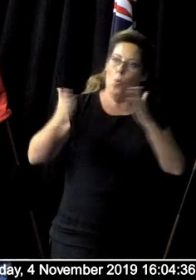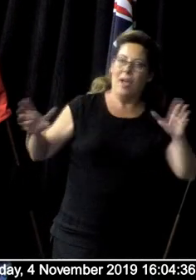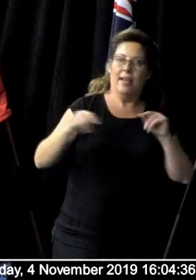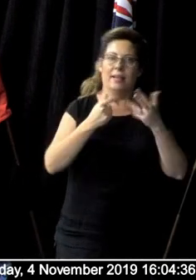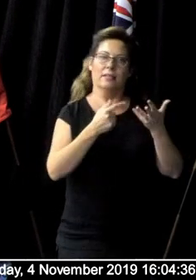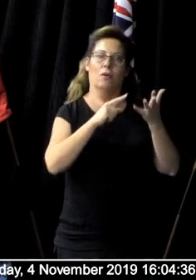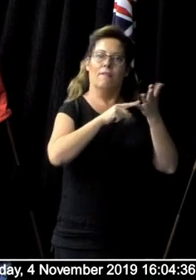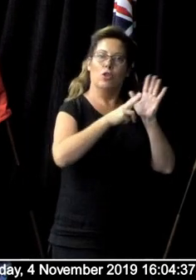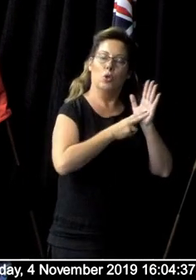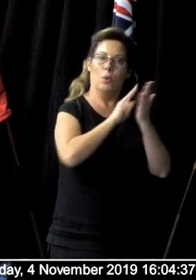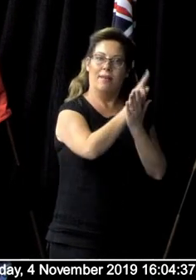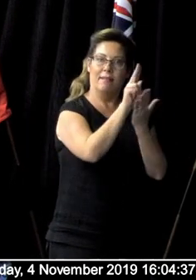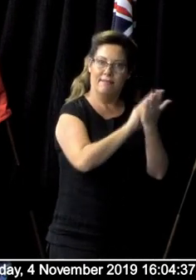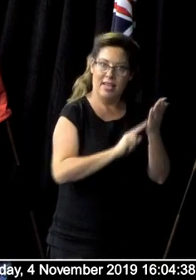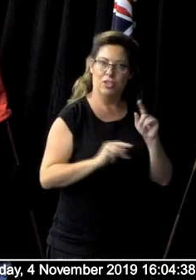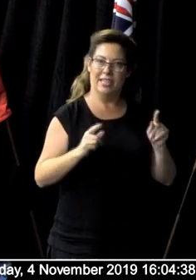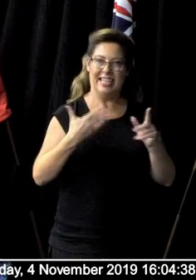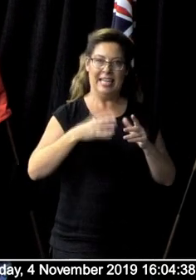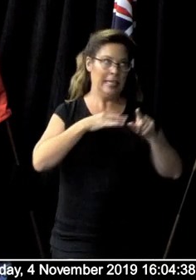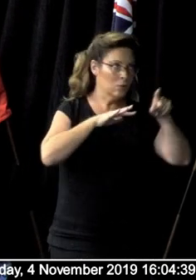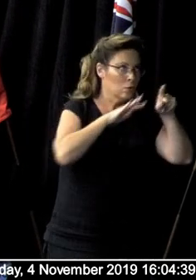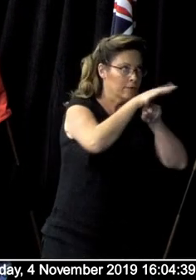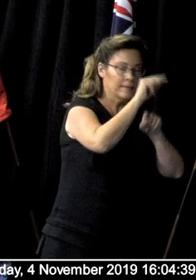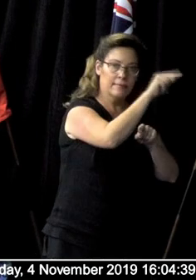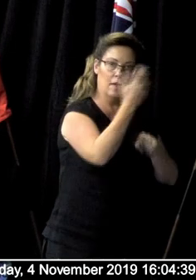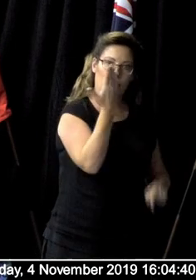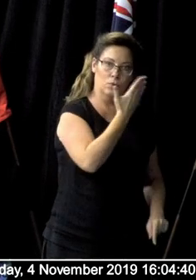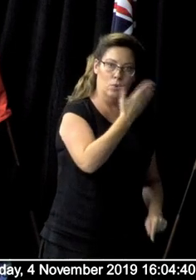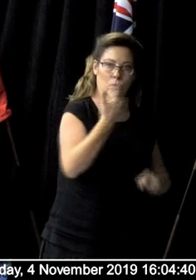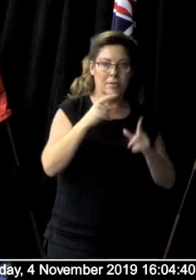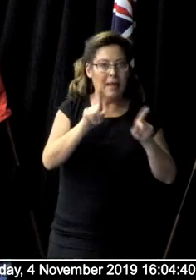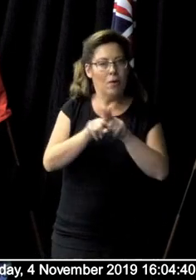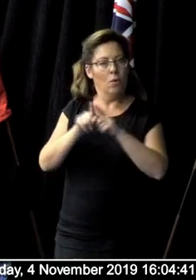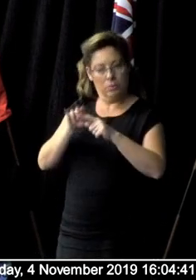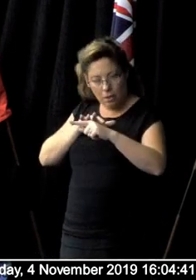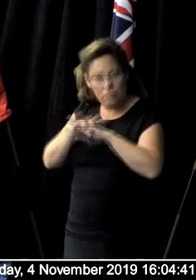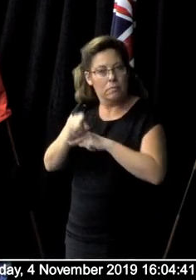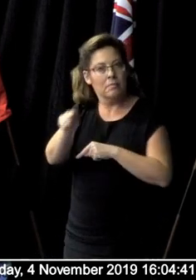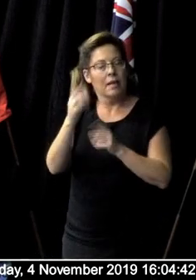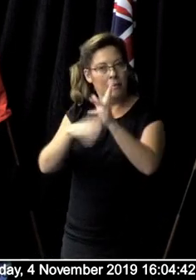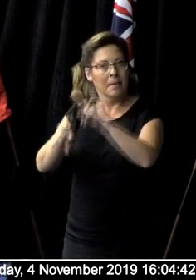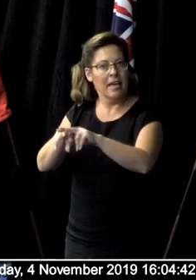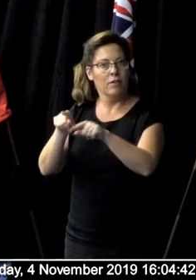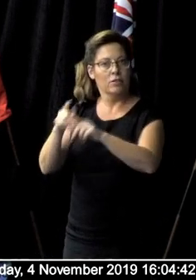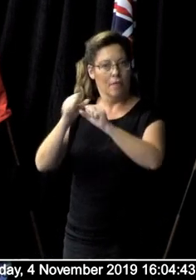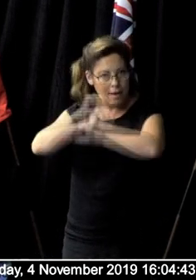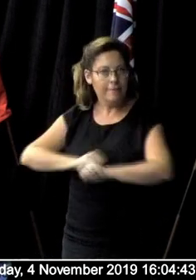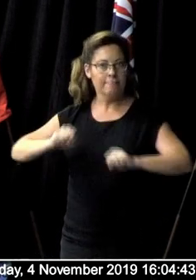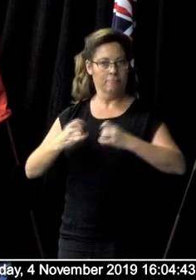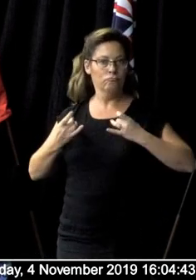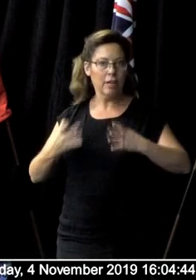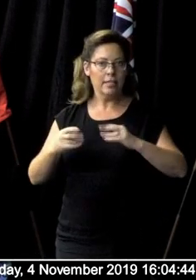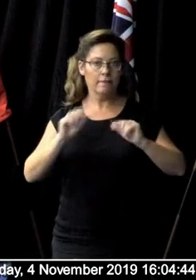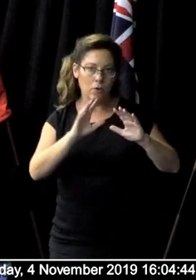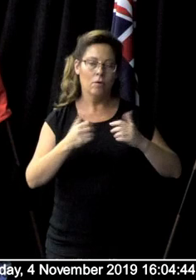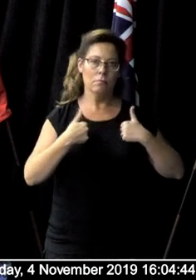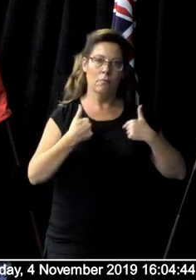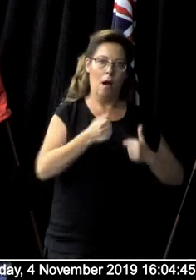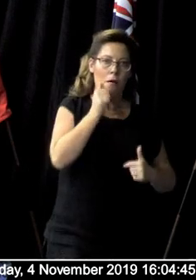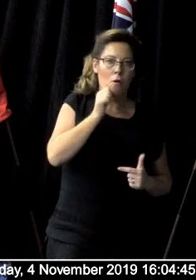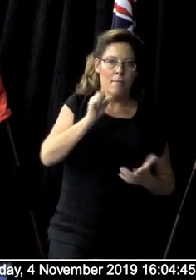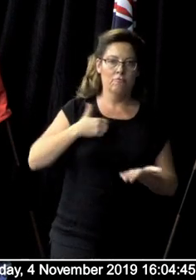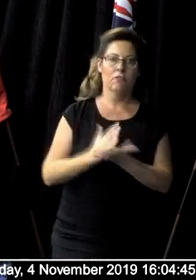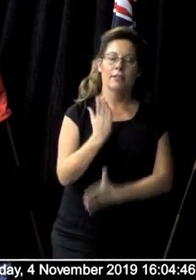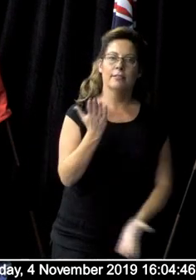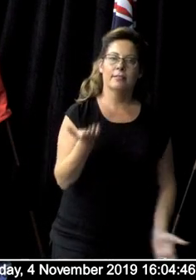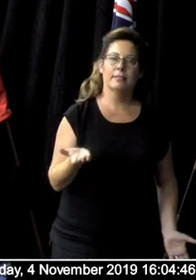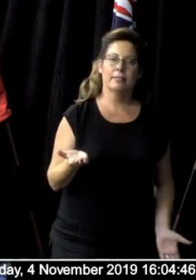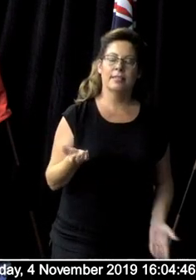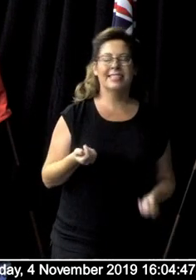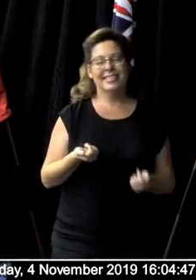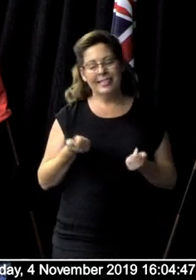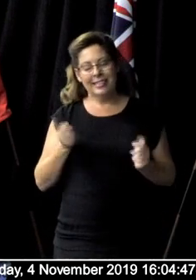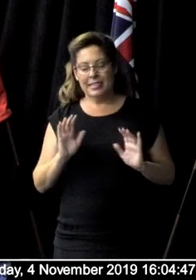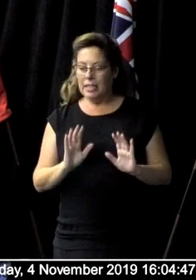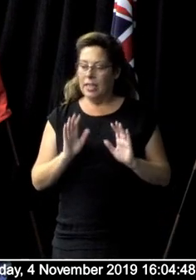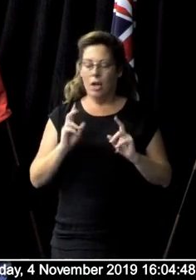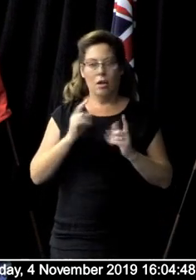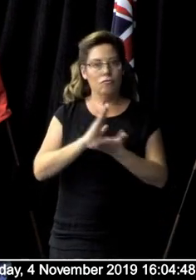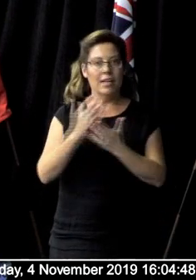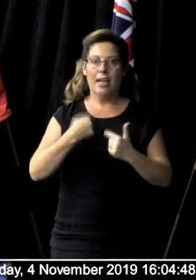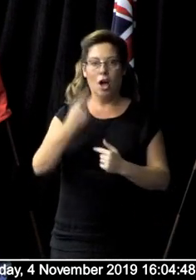So – but I think a lot of difference that if, I think we need to be almost wrestling